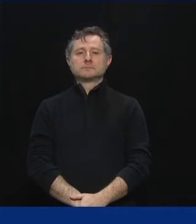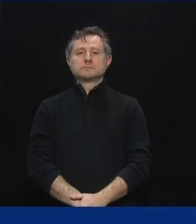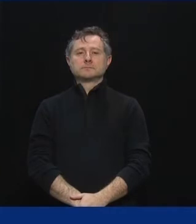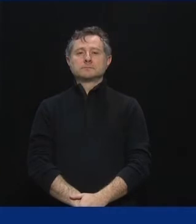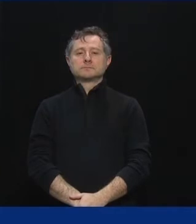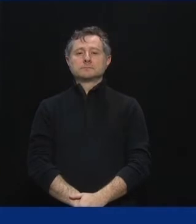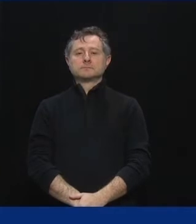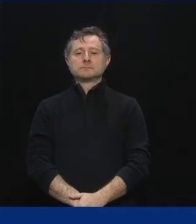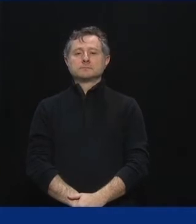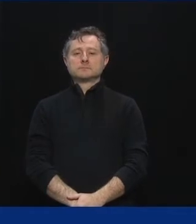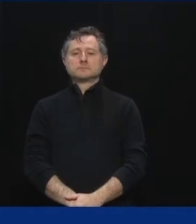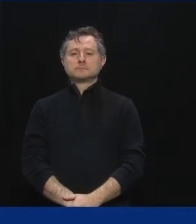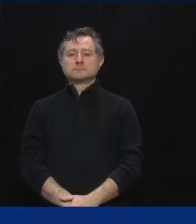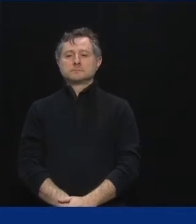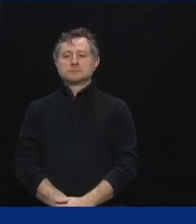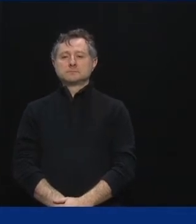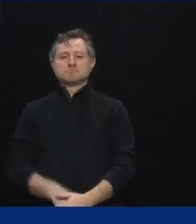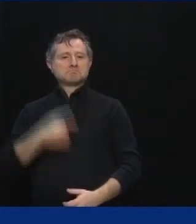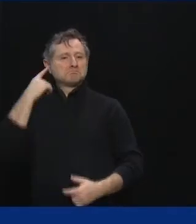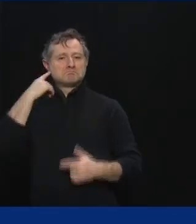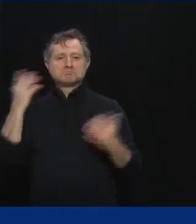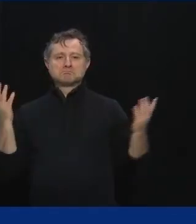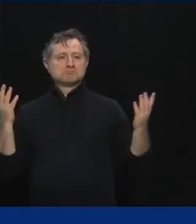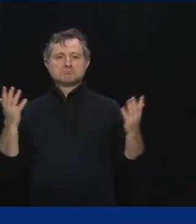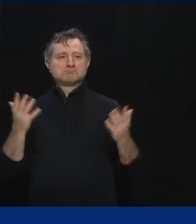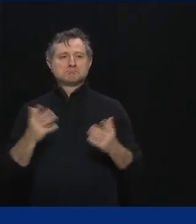YOUR FIRST QUESTION COMES FROM JULIANA. JULIANA, YOUR MIKE IS OPEN.